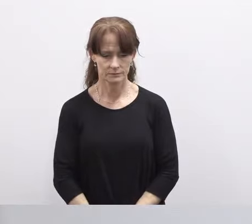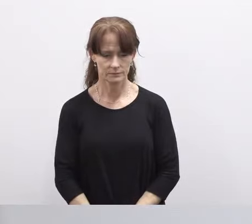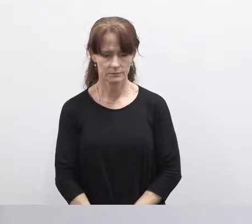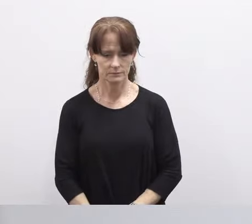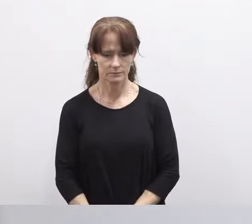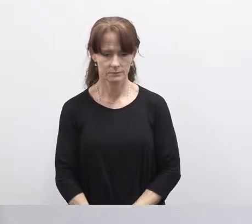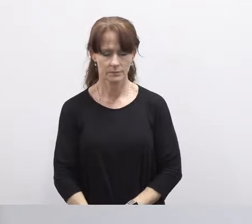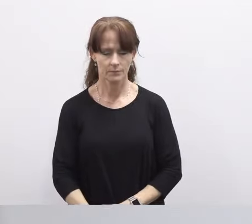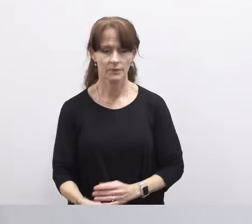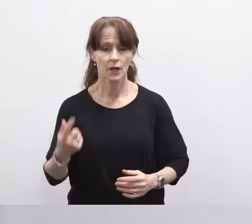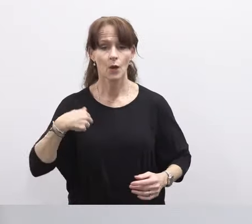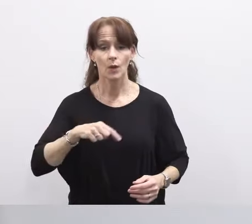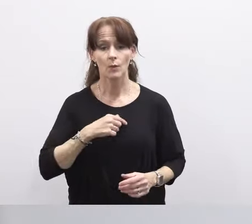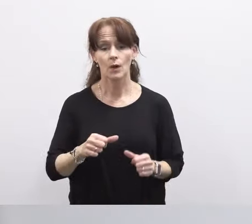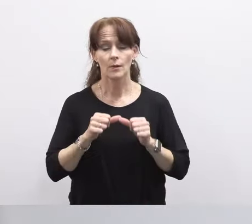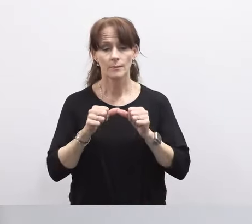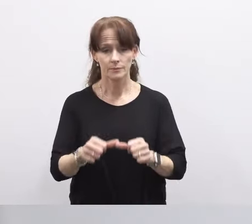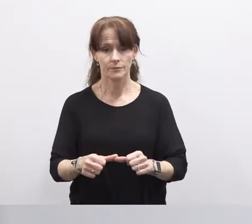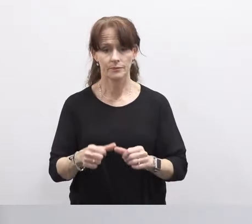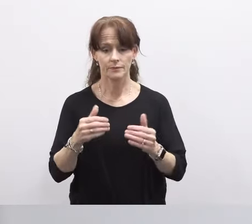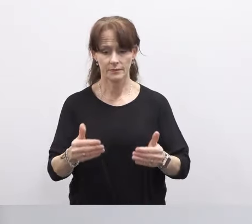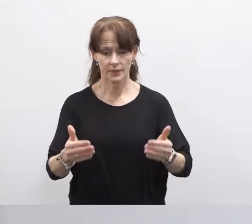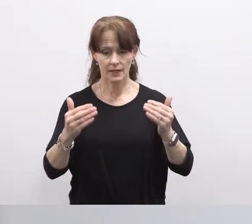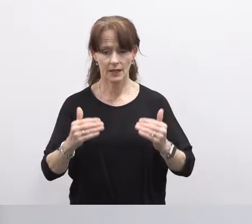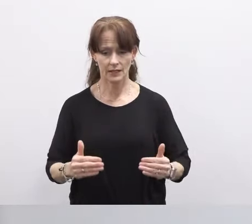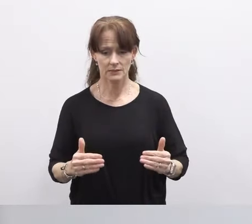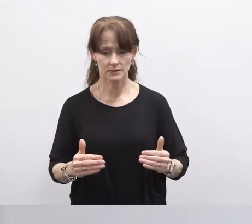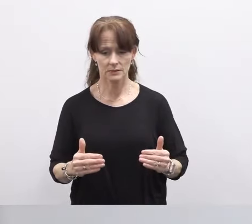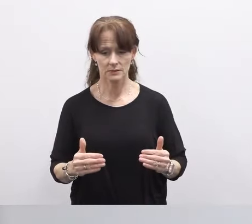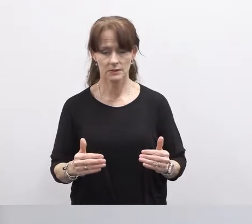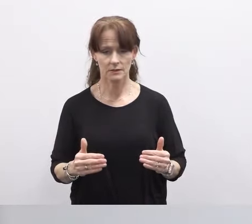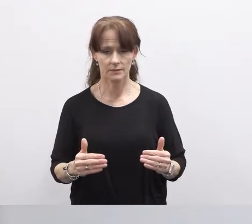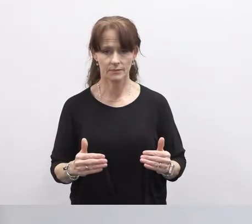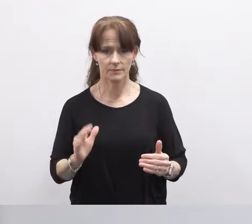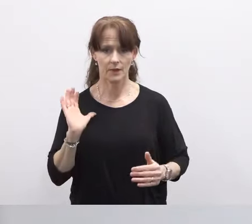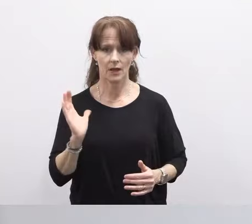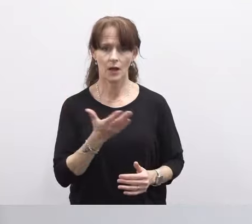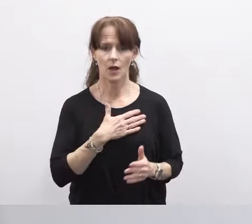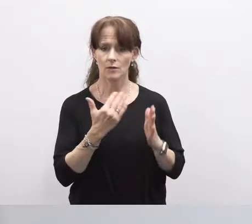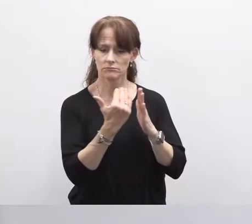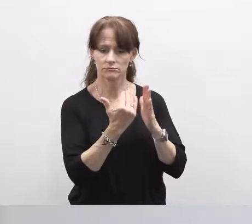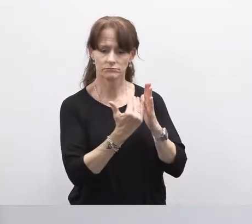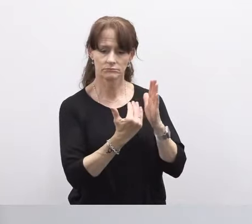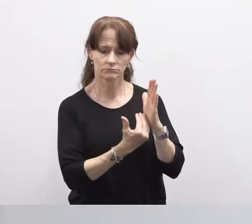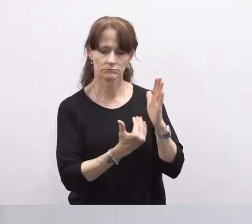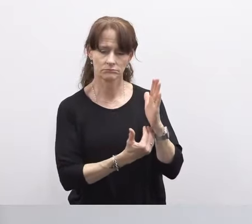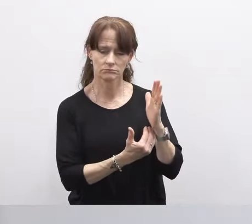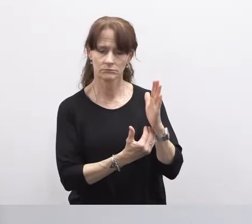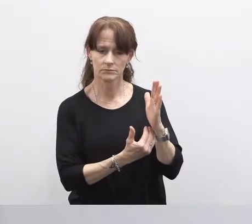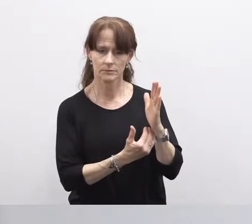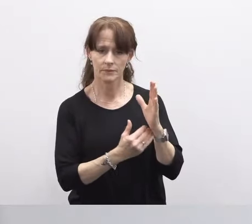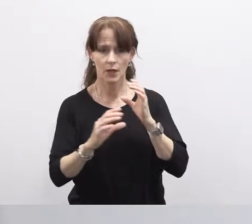We will move on to the next item in our agenda and that is communications.